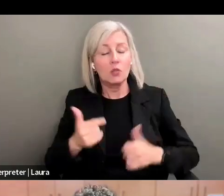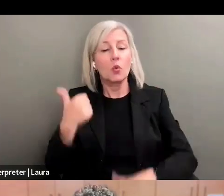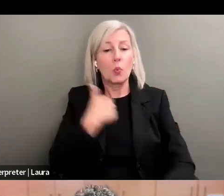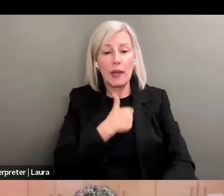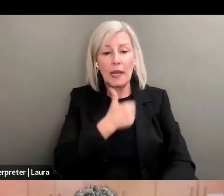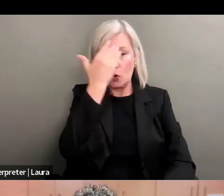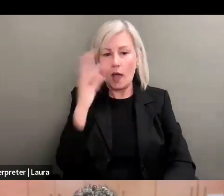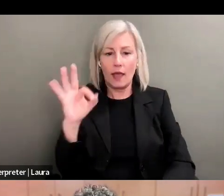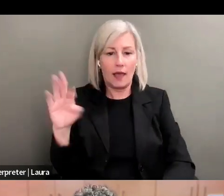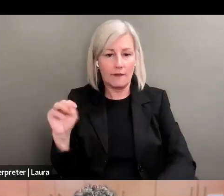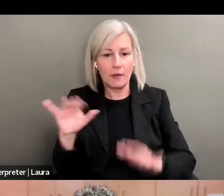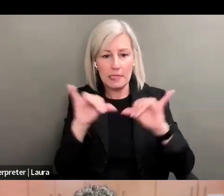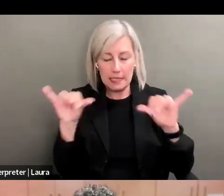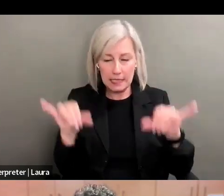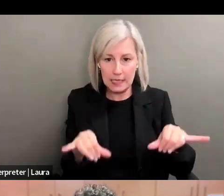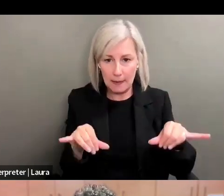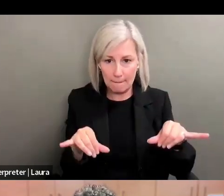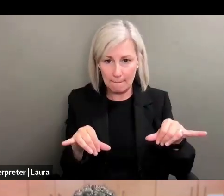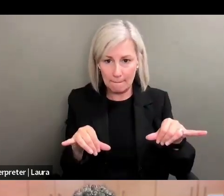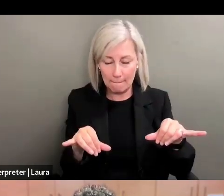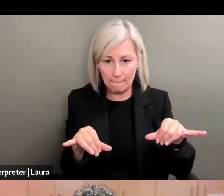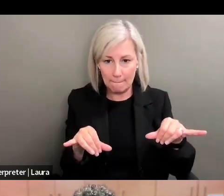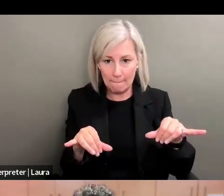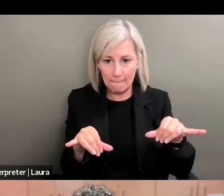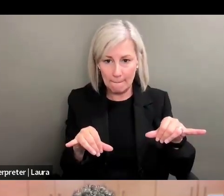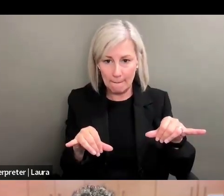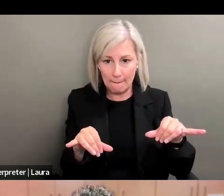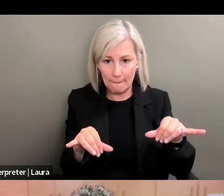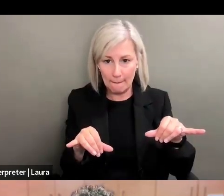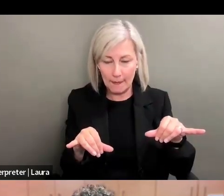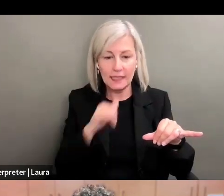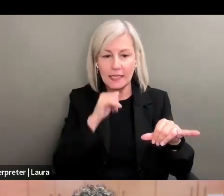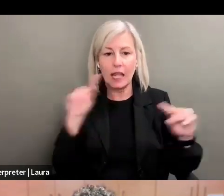is not going to be harmful to them.